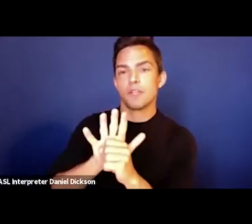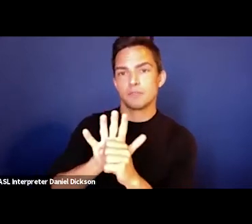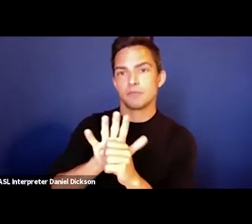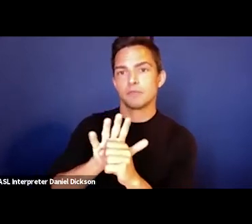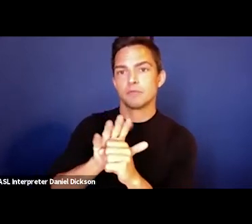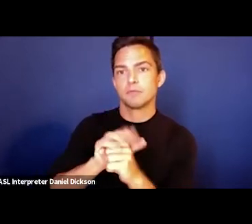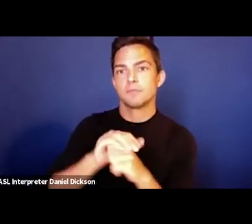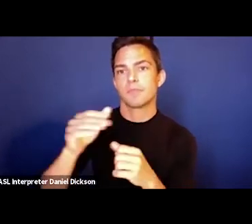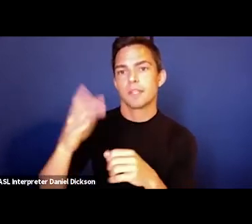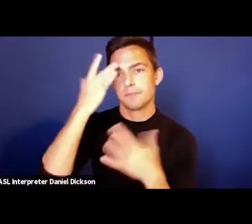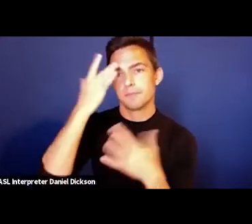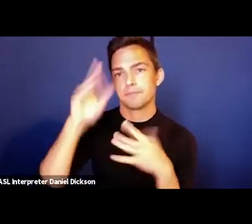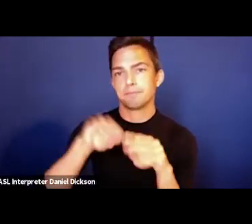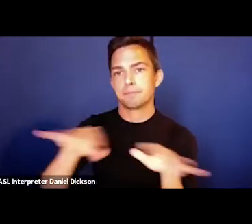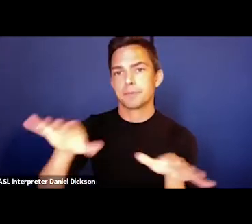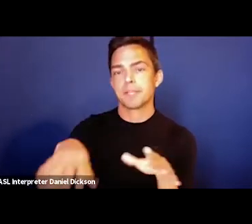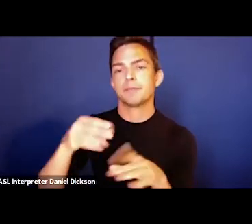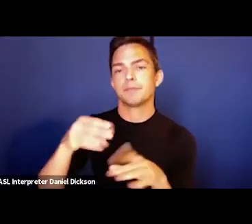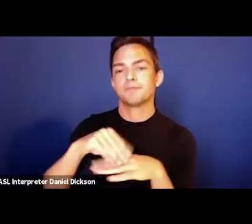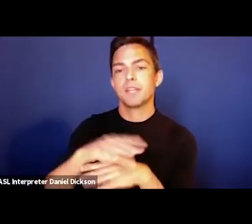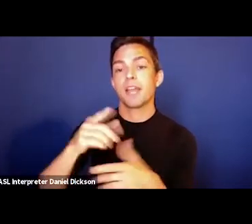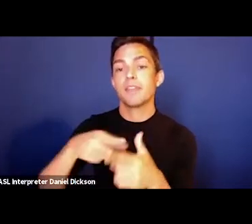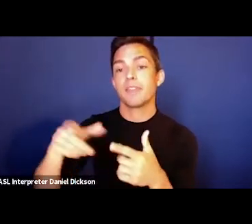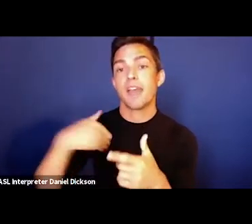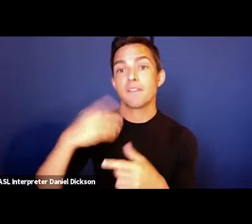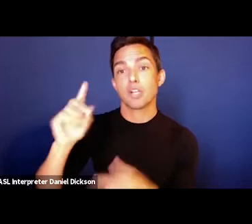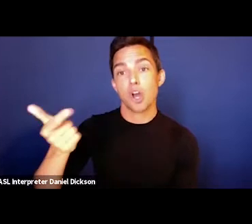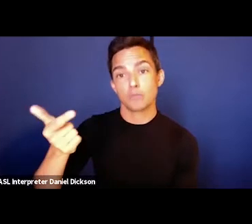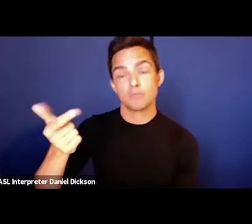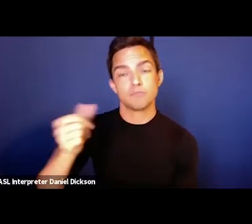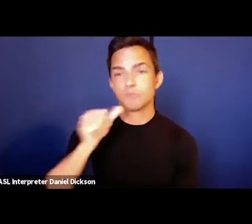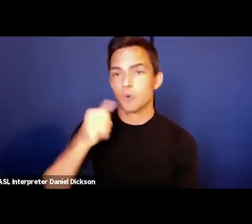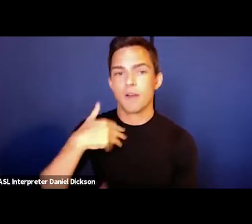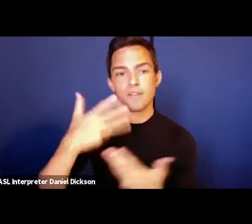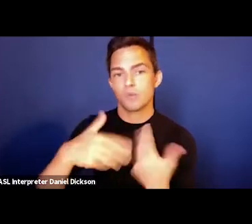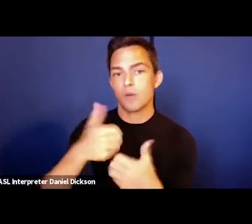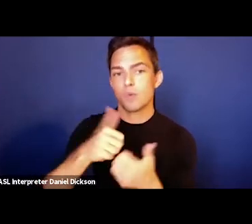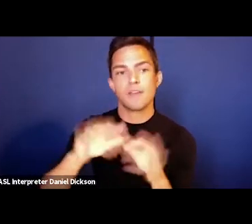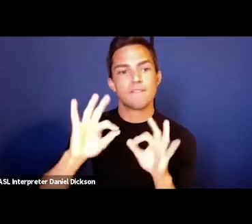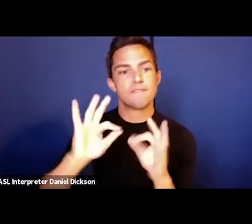and they have a dog. They do not have interactions with family or friends